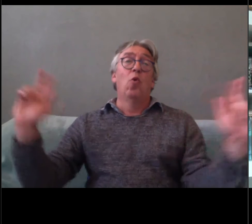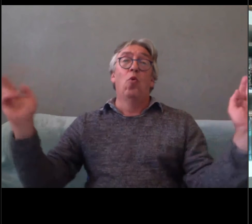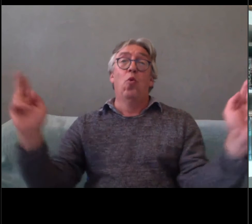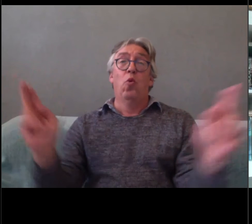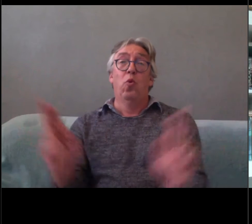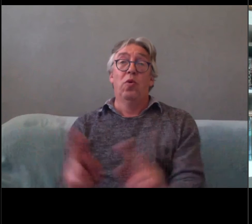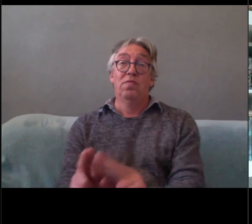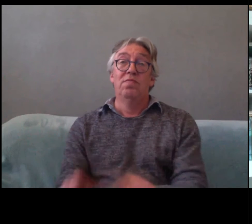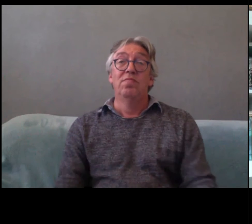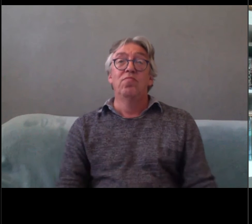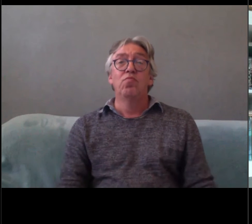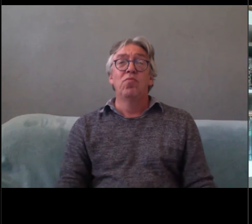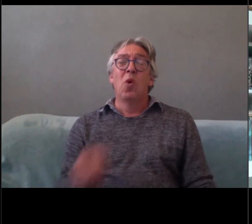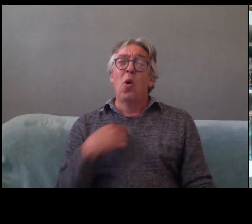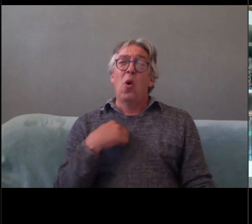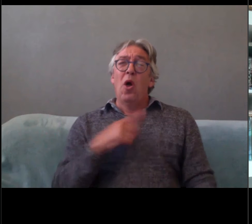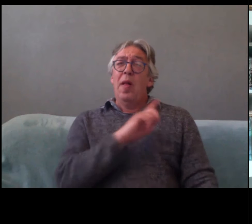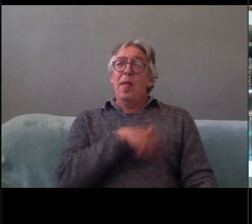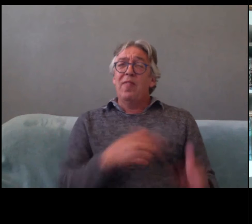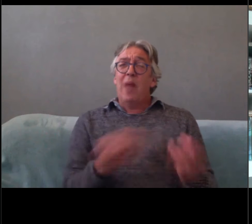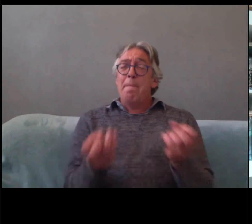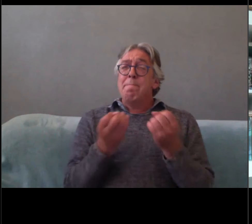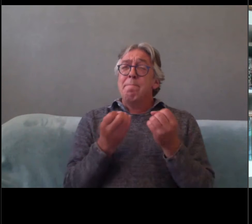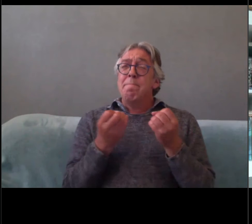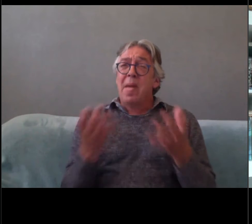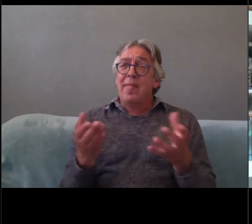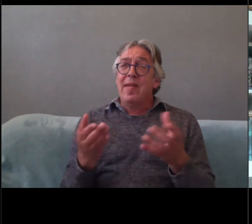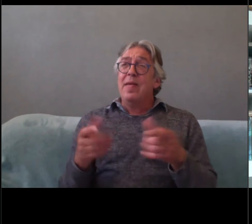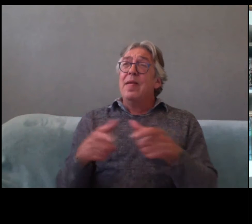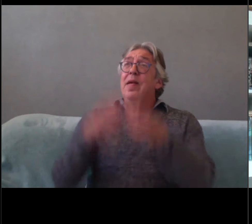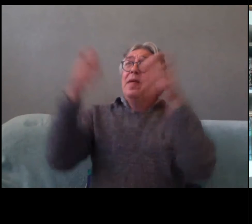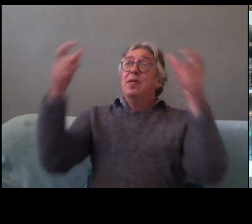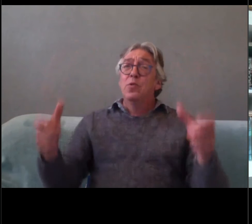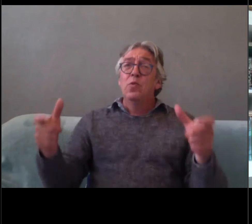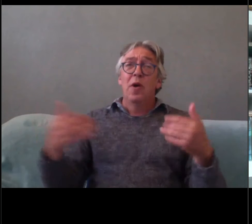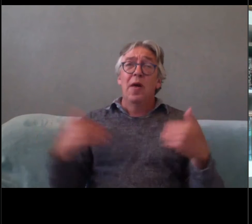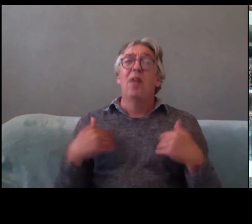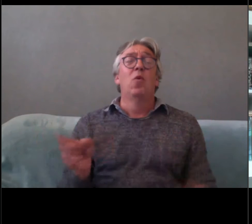we have a feeling if something would happen in those big institutions